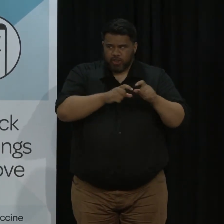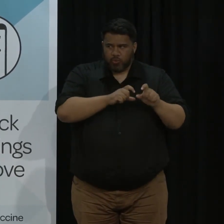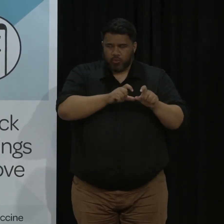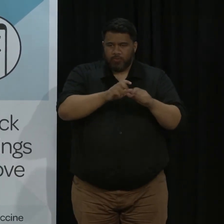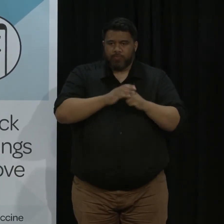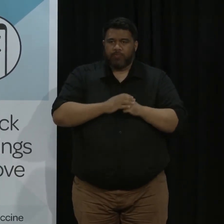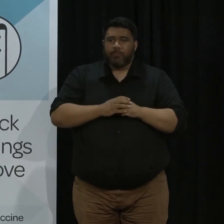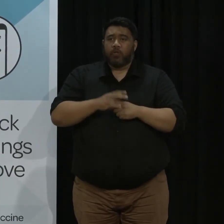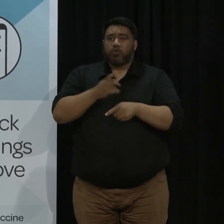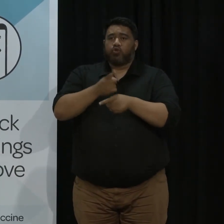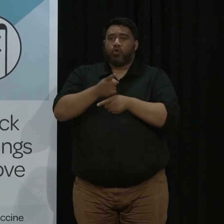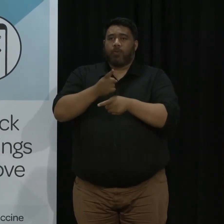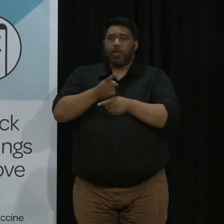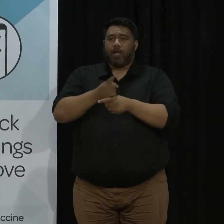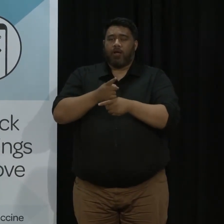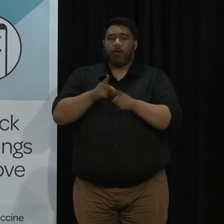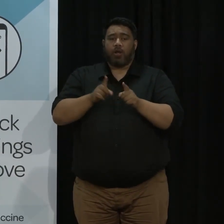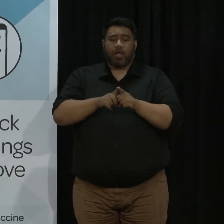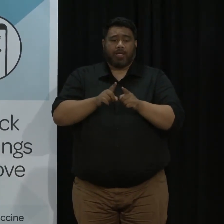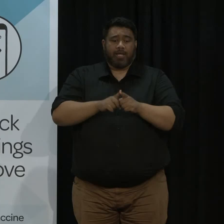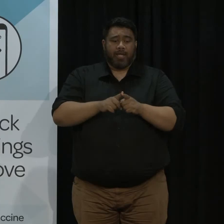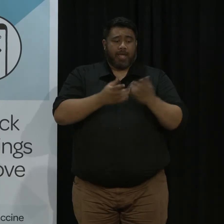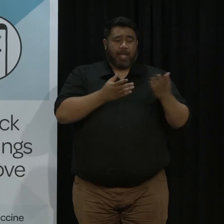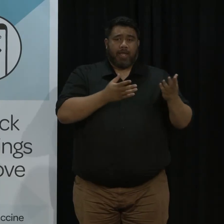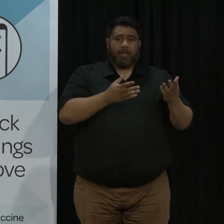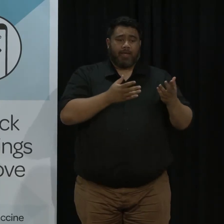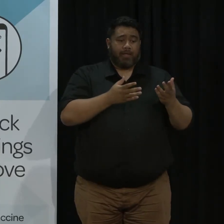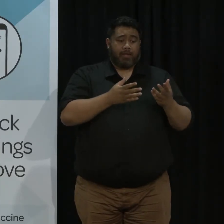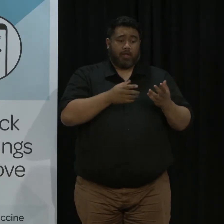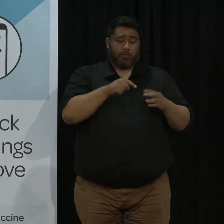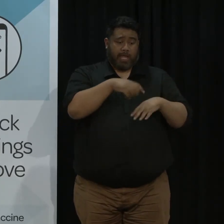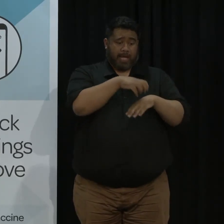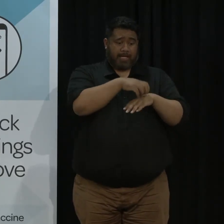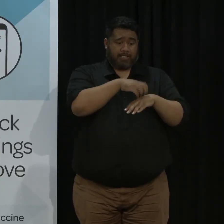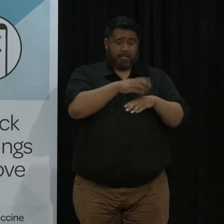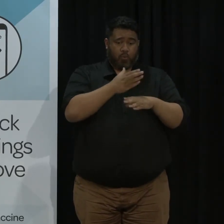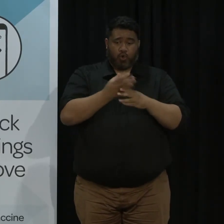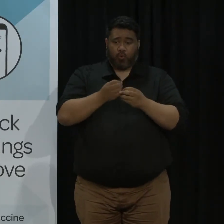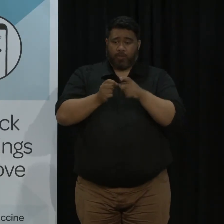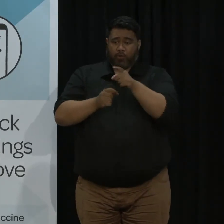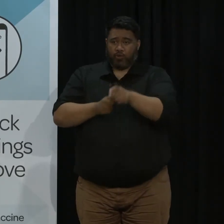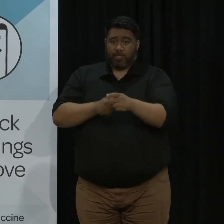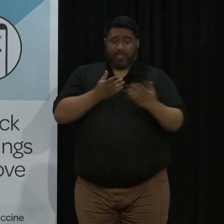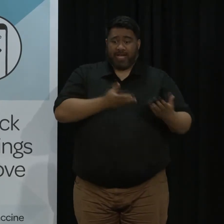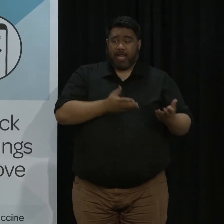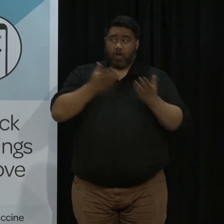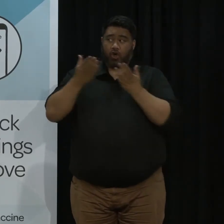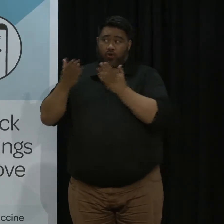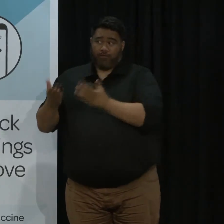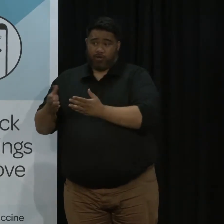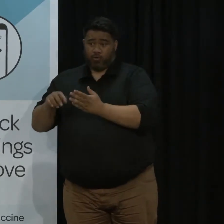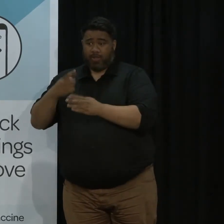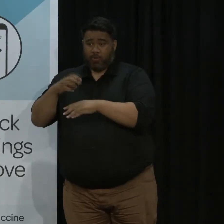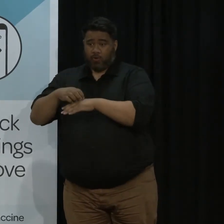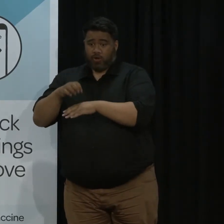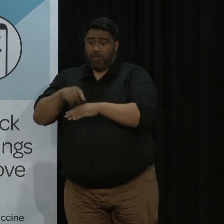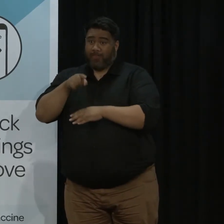So the work on the information systems is continuing. The processes for handover between agencies are